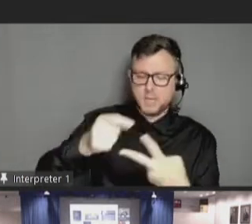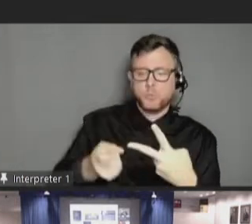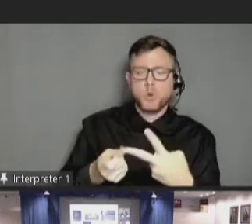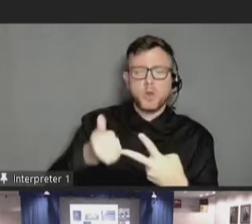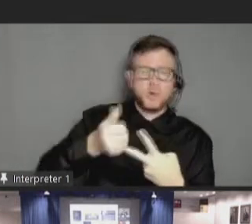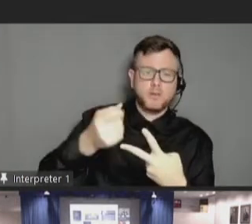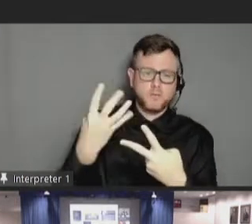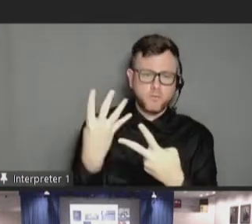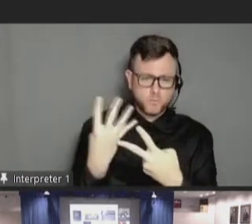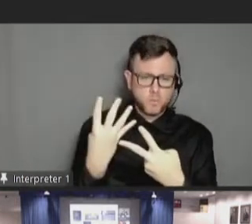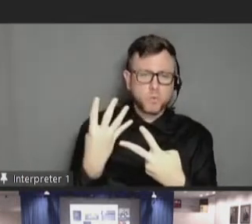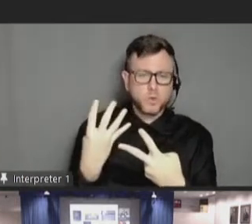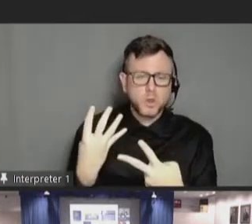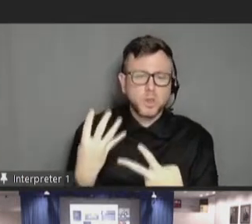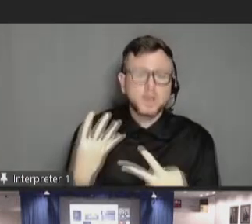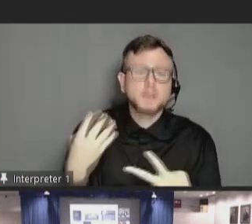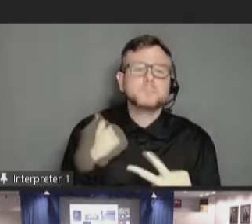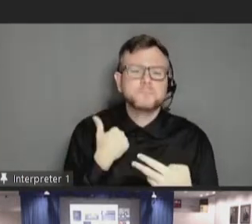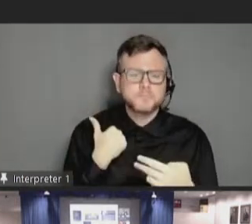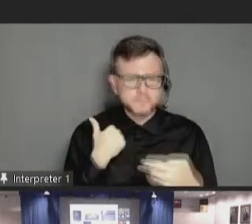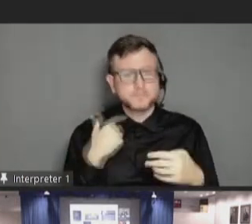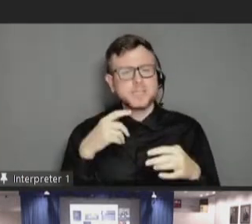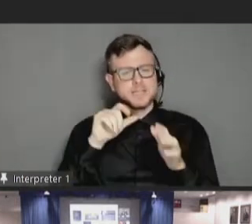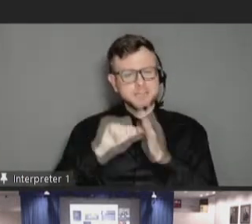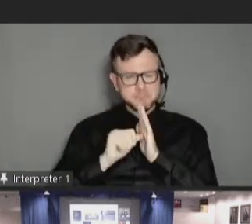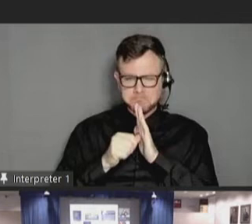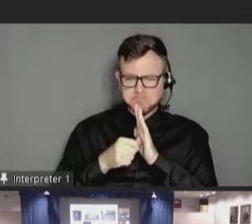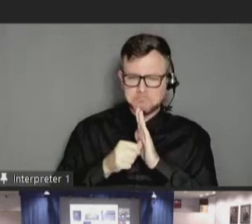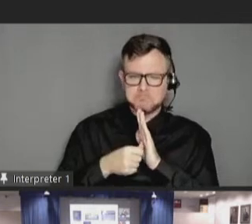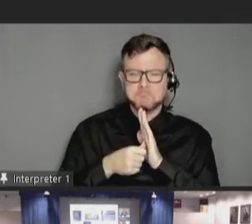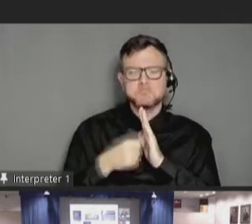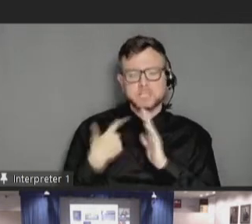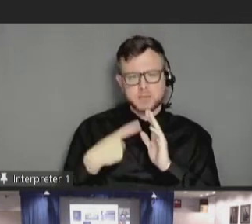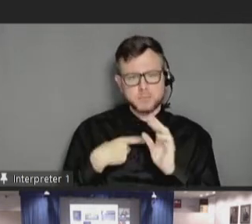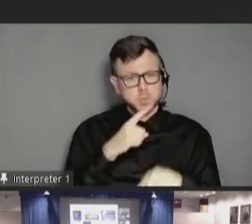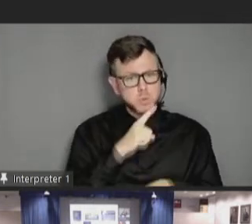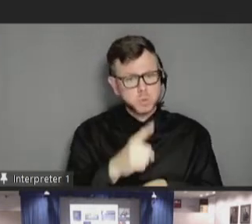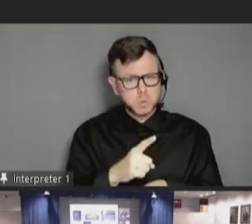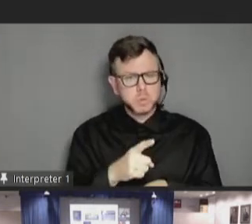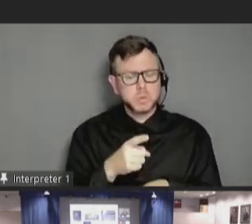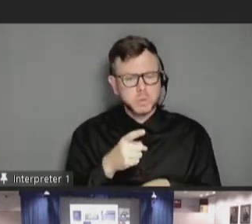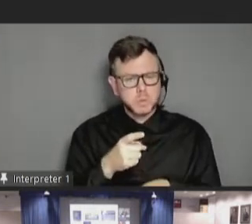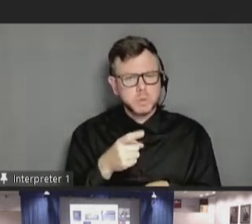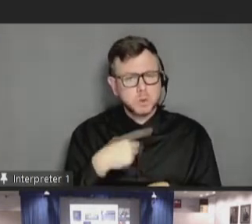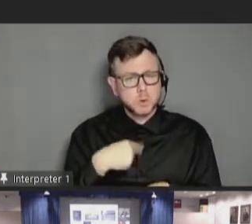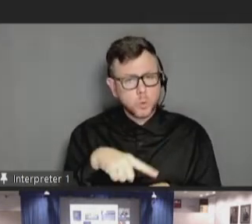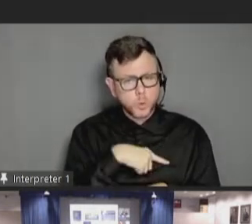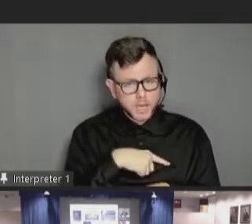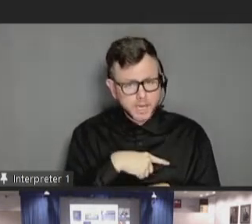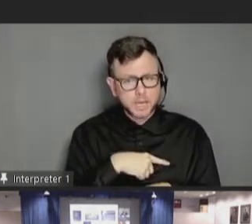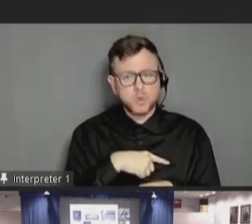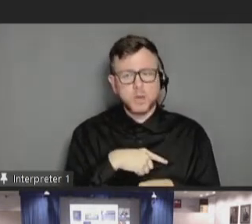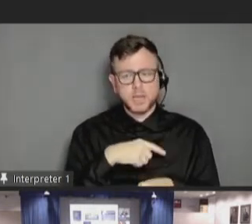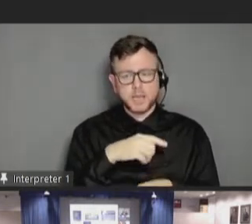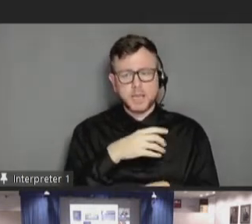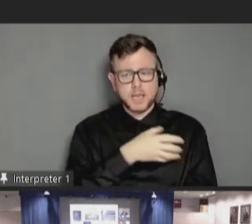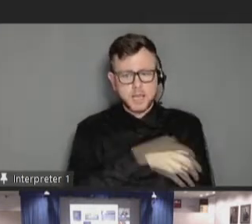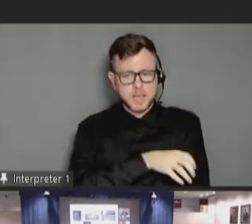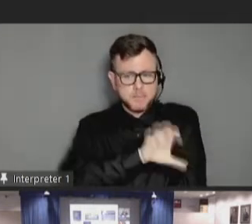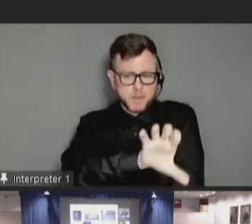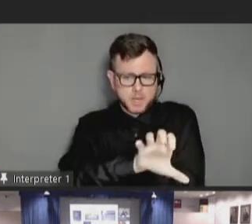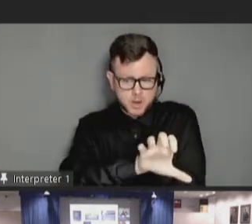There was the emphasis on making sure that we were empowering and investing in